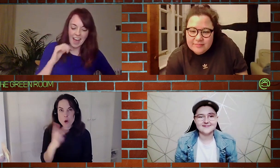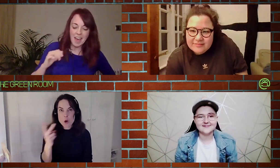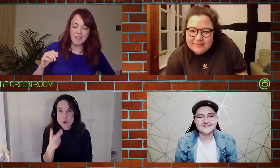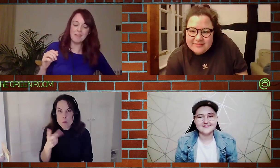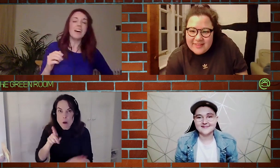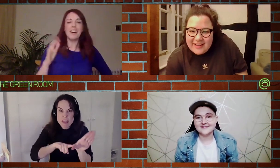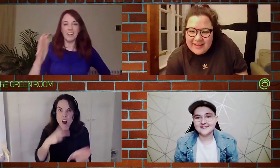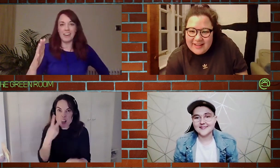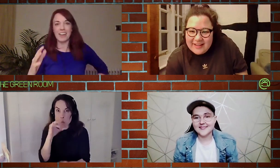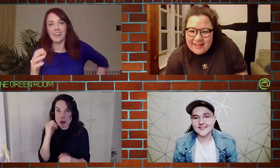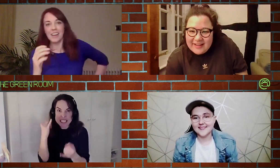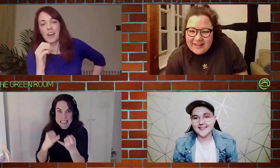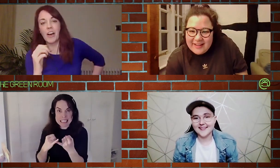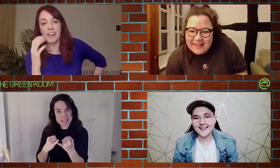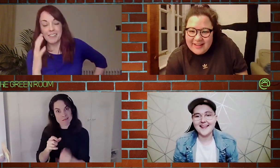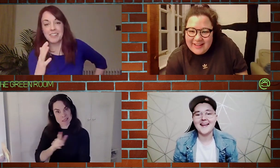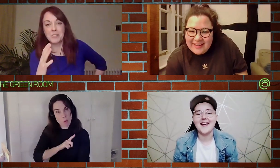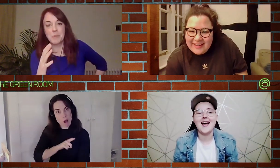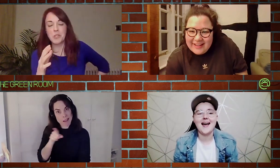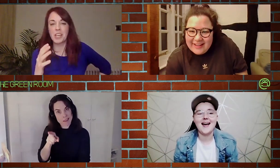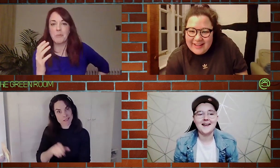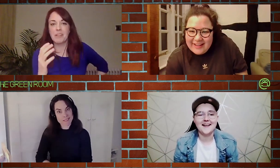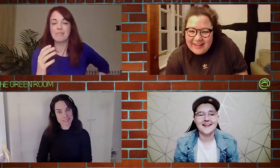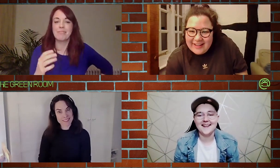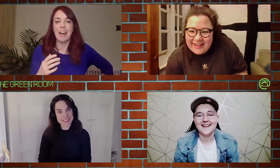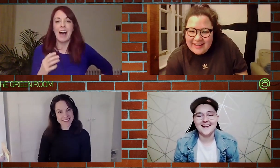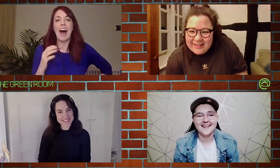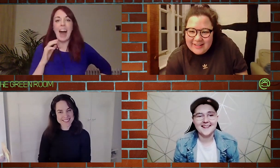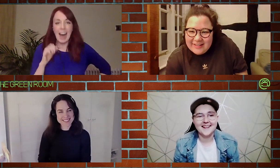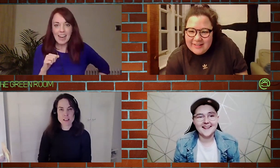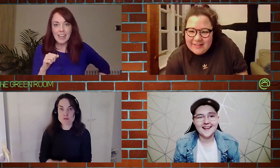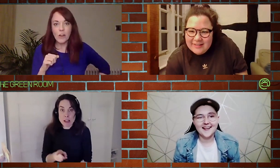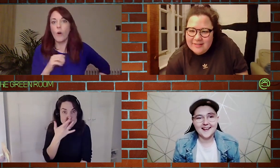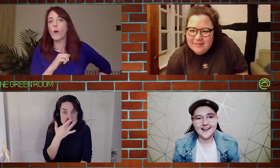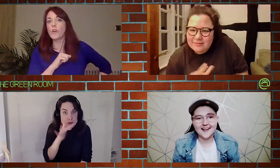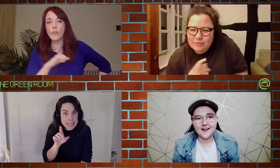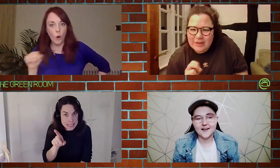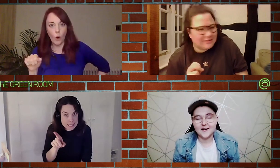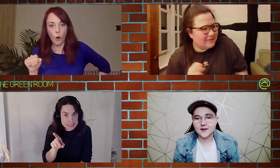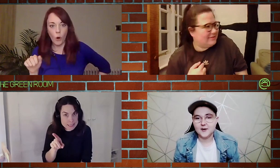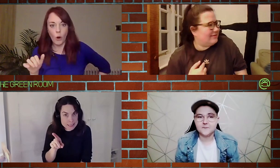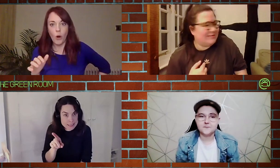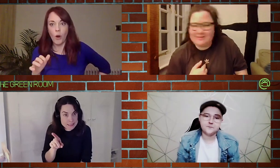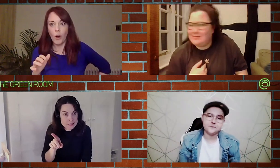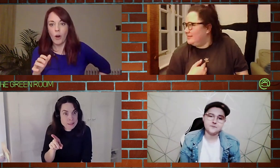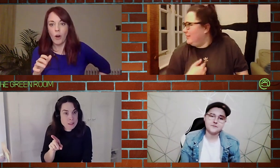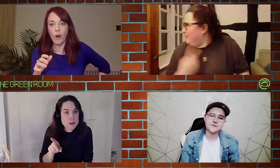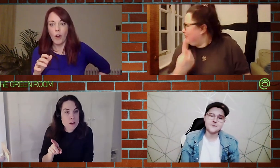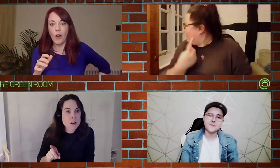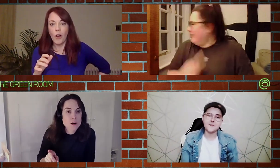All right let's give you a tricky one. Aye or naw? BW: No no no, 20s?